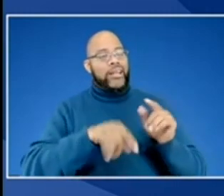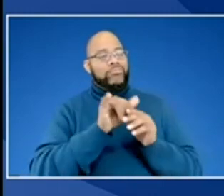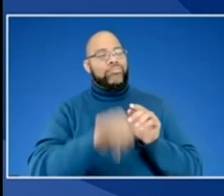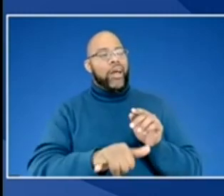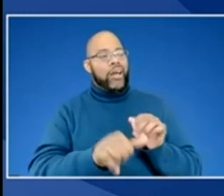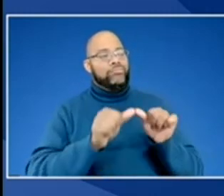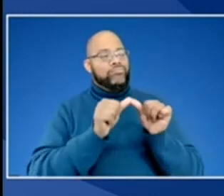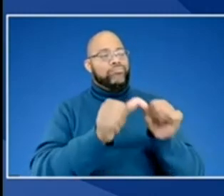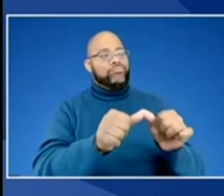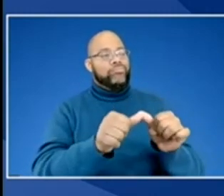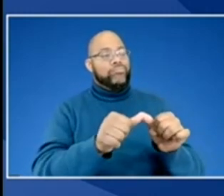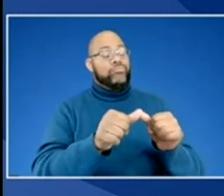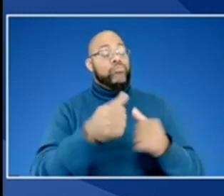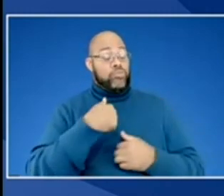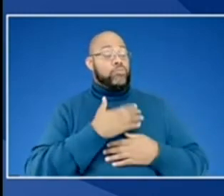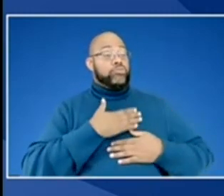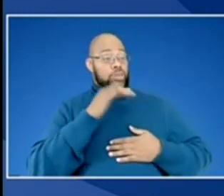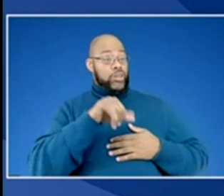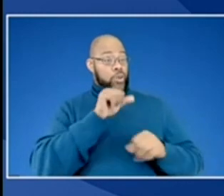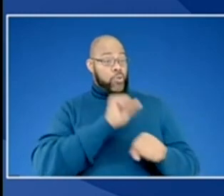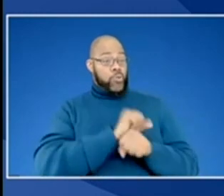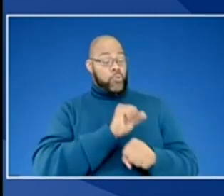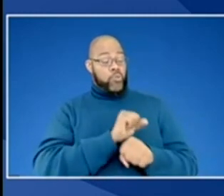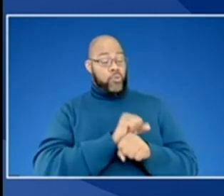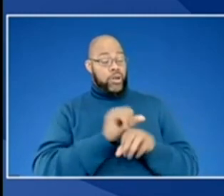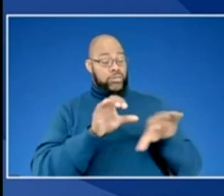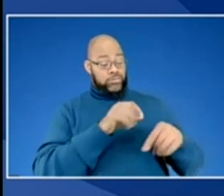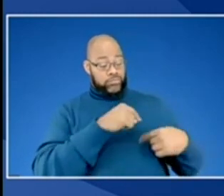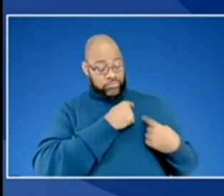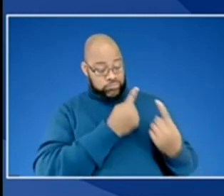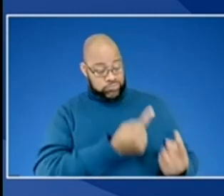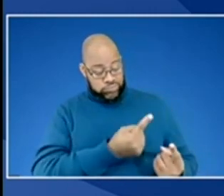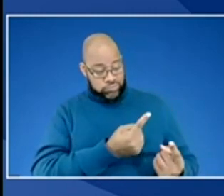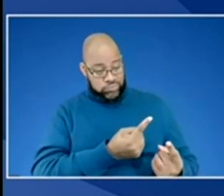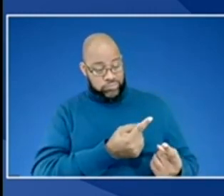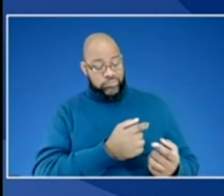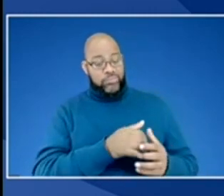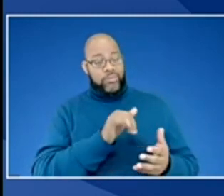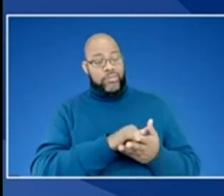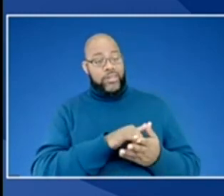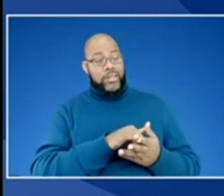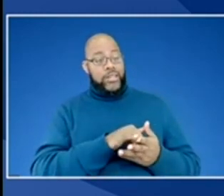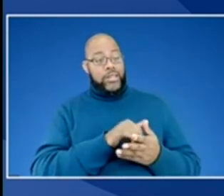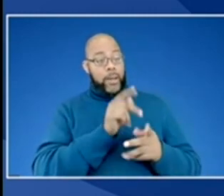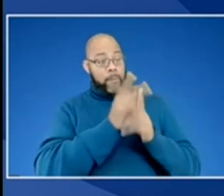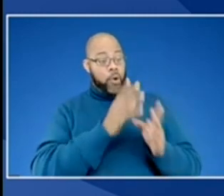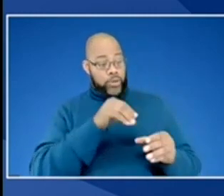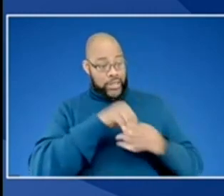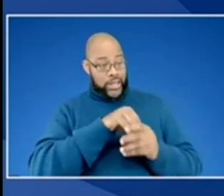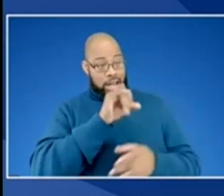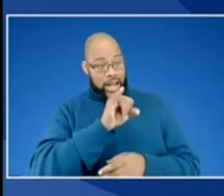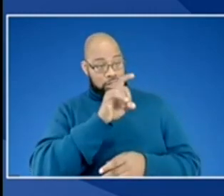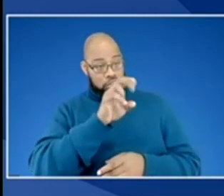While we appreciate the work that's been done to keep borrowers enrolled in IDR, there will still be borrowers who won't be